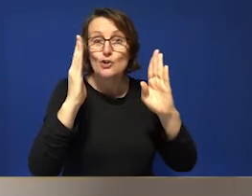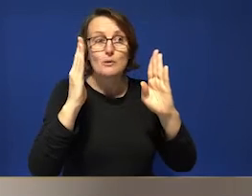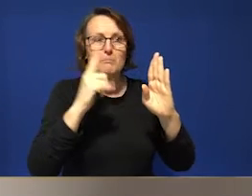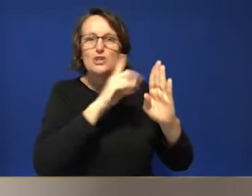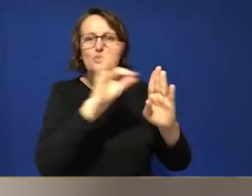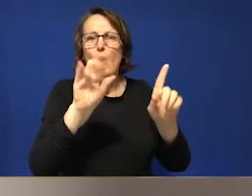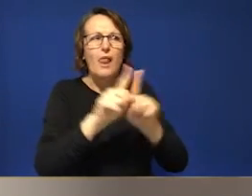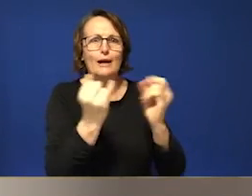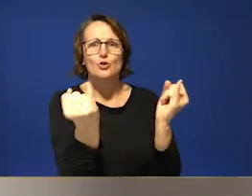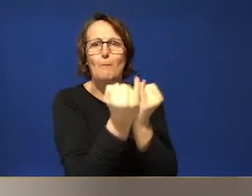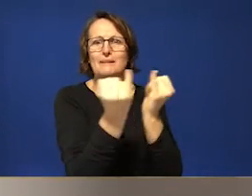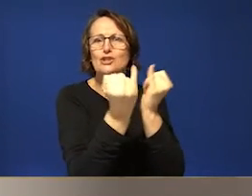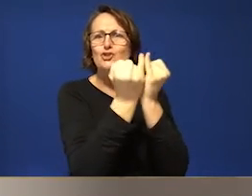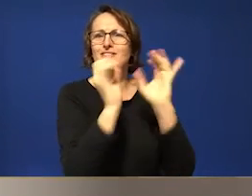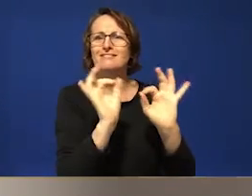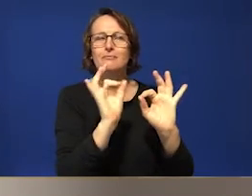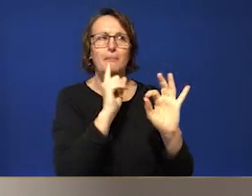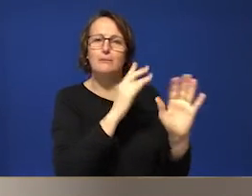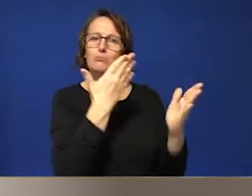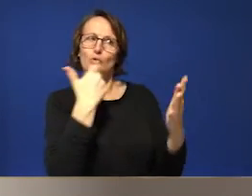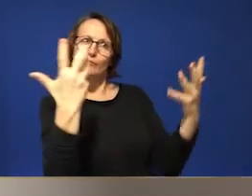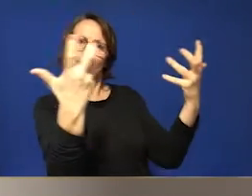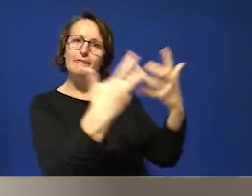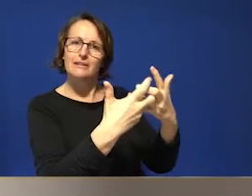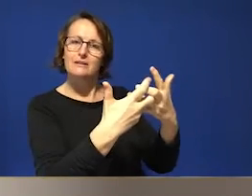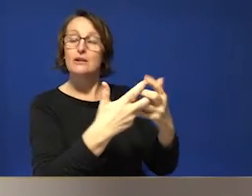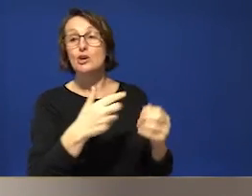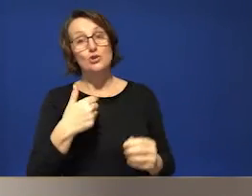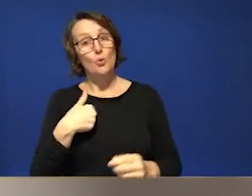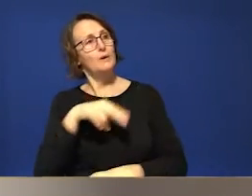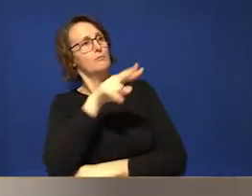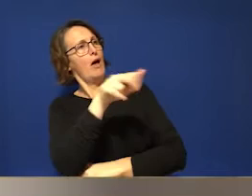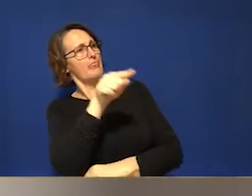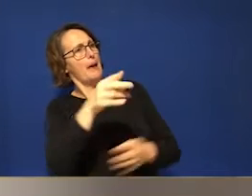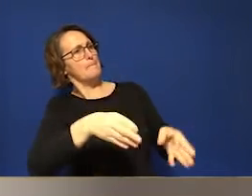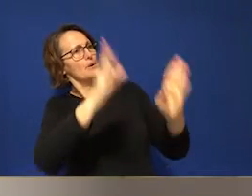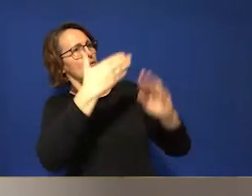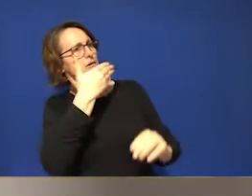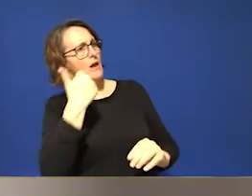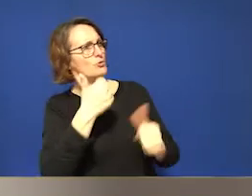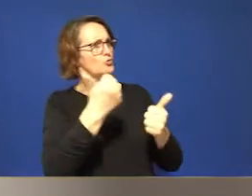So I think we went through, you can go through the mental process of saying, well, what are the really good attributes about that building?